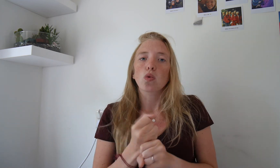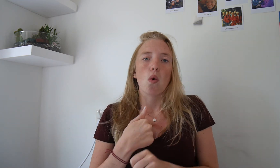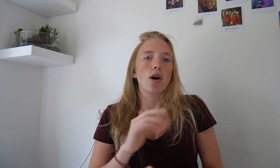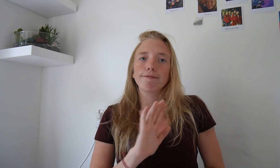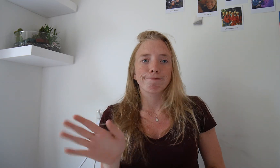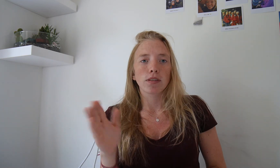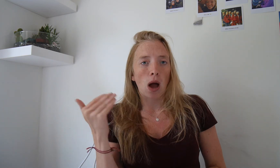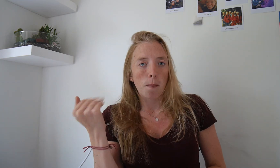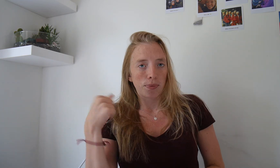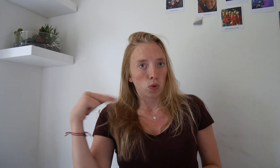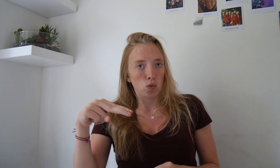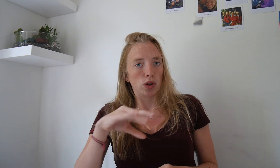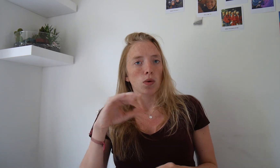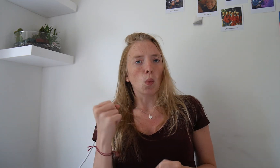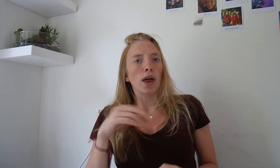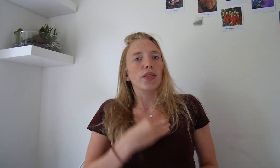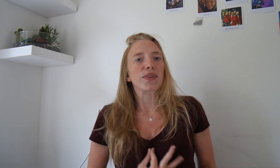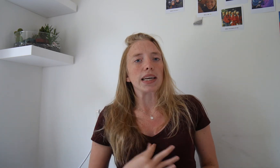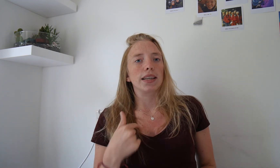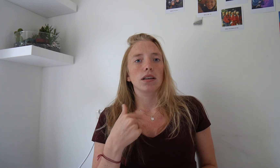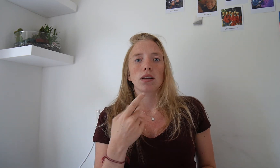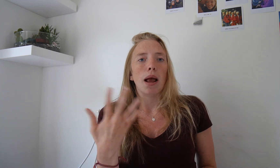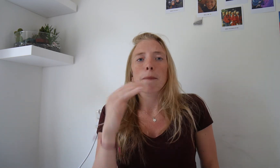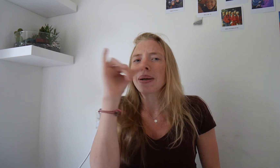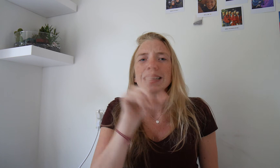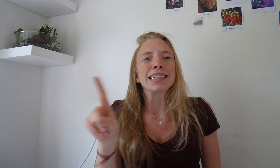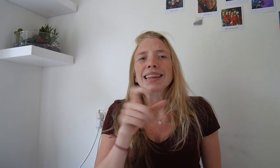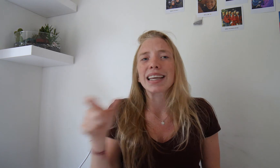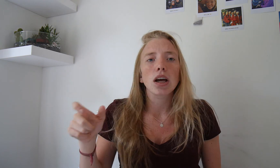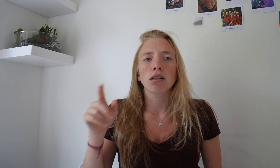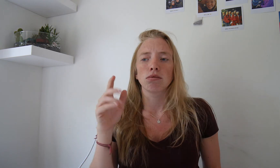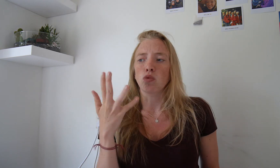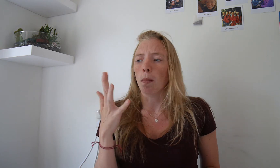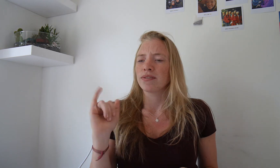But I have decided not to do that, because I am already very satisfied with the way things are now. And I am not missing out on anything either.